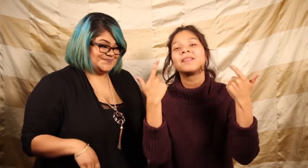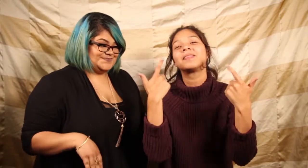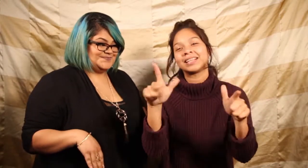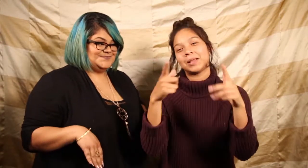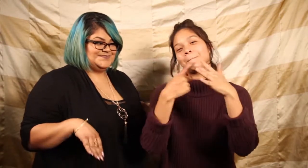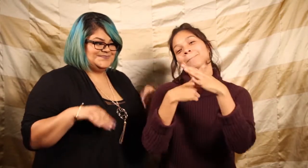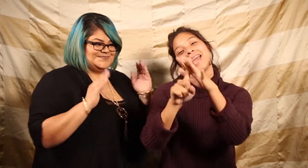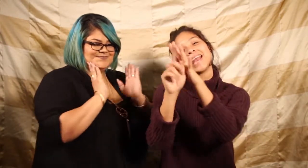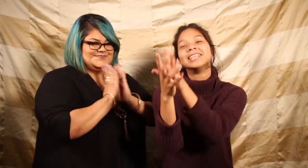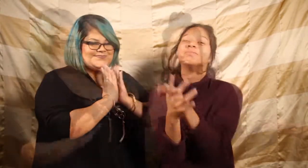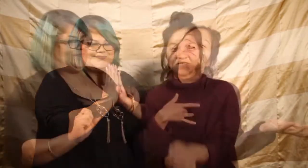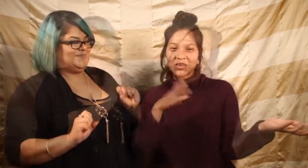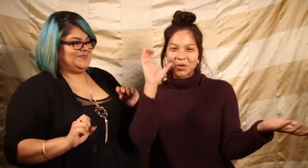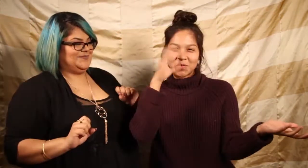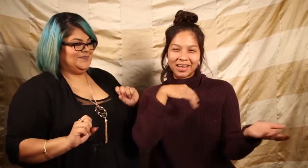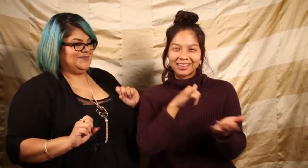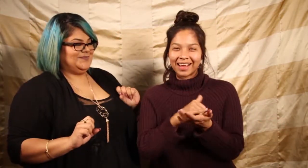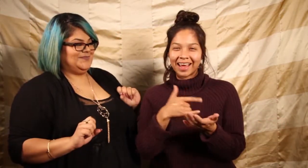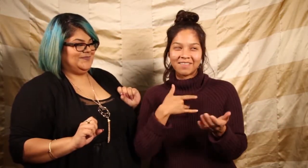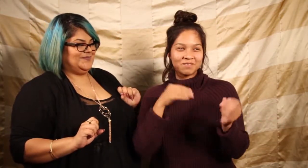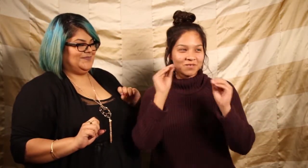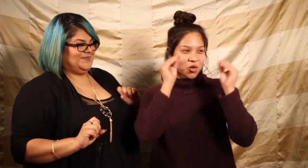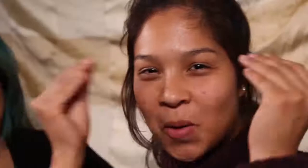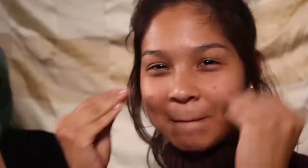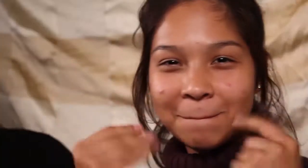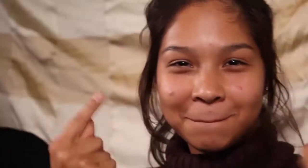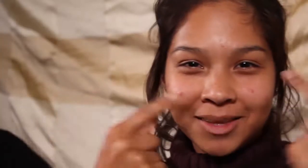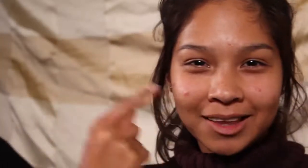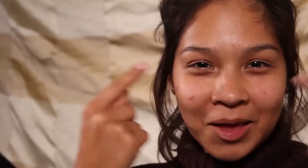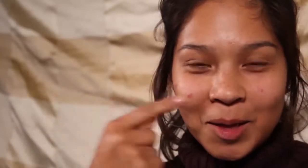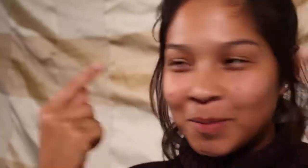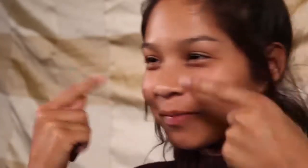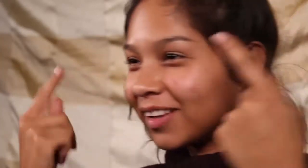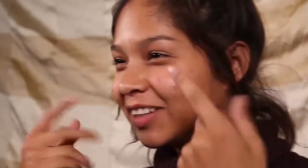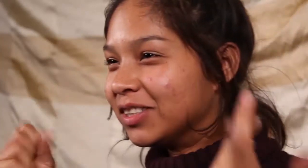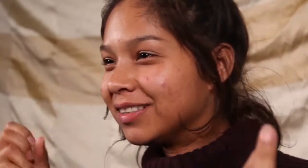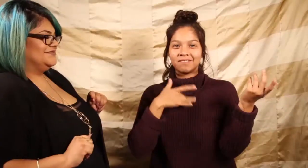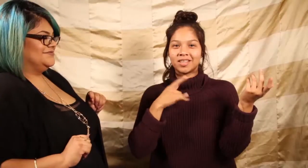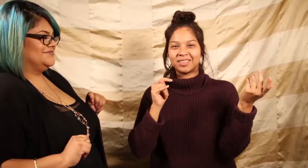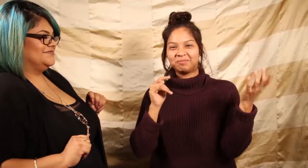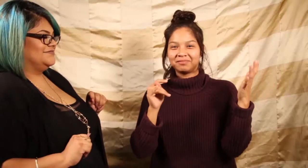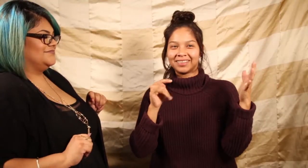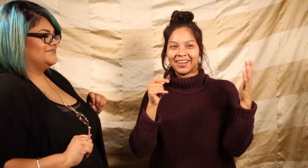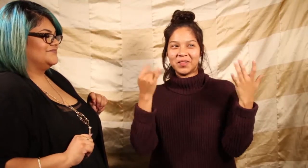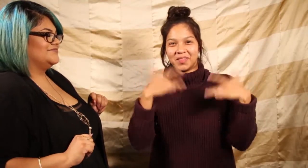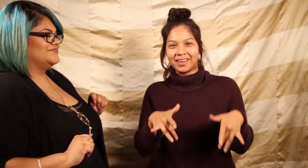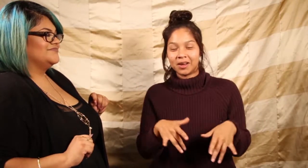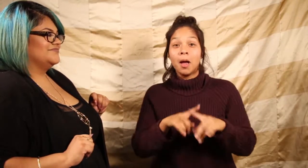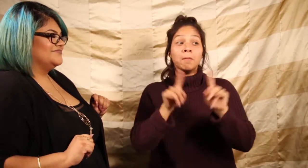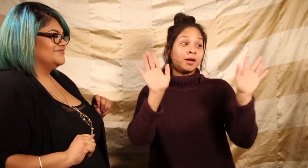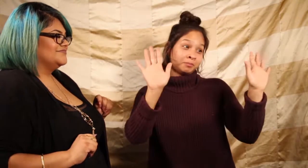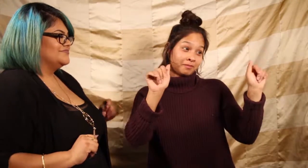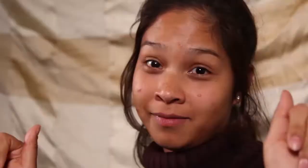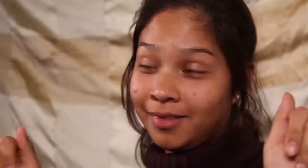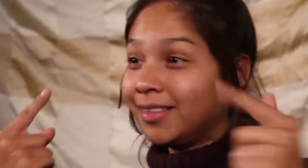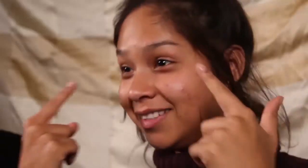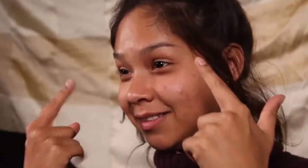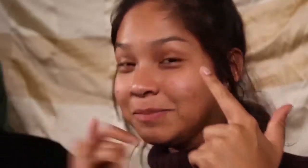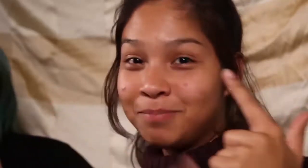Lets begin! I feel weird that I have no makeup so i feel naked BUT! This is my real face